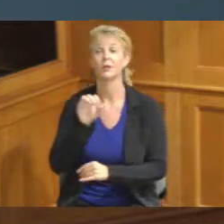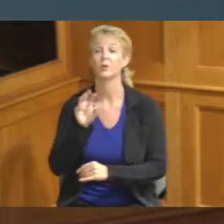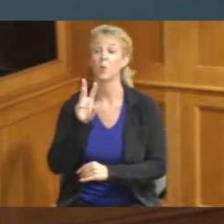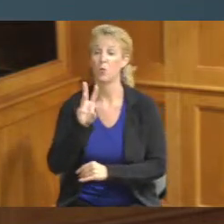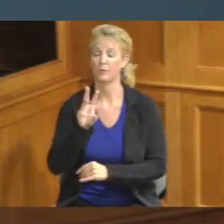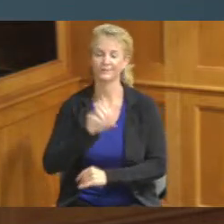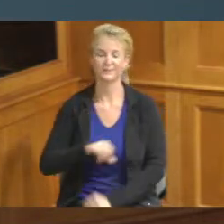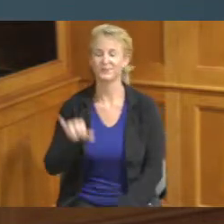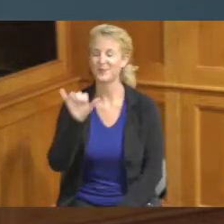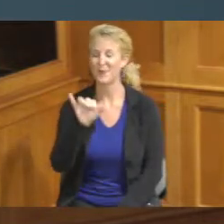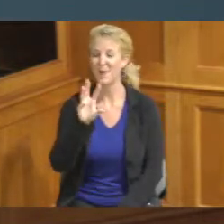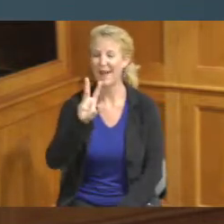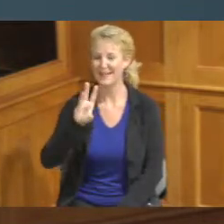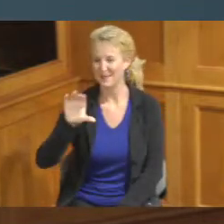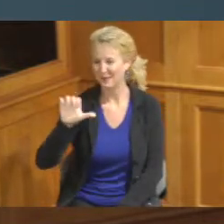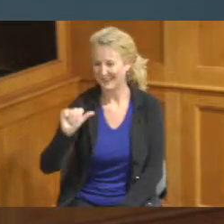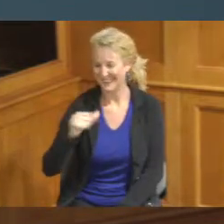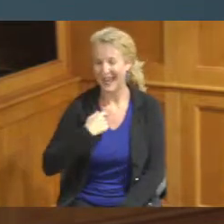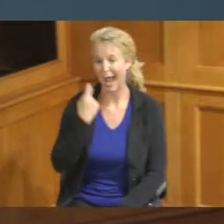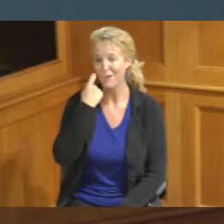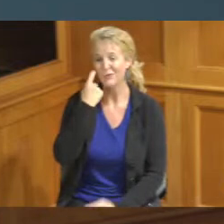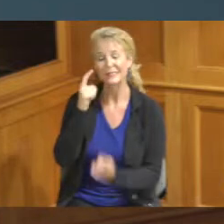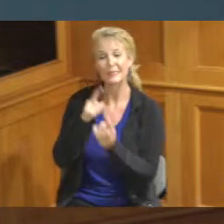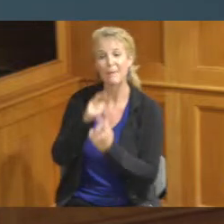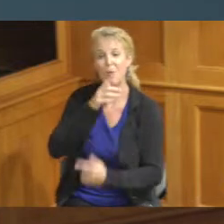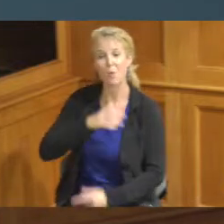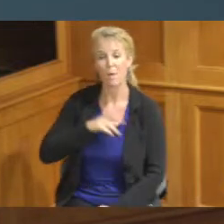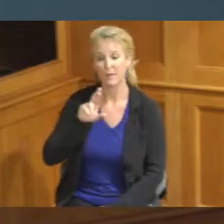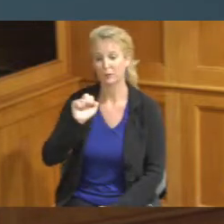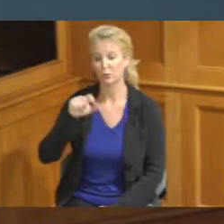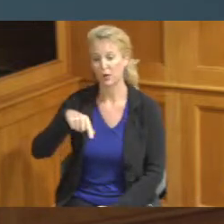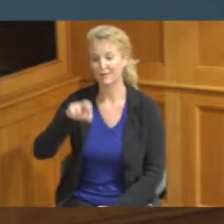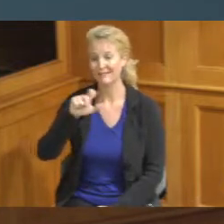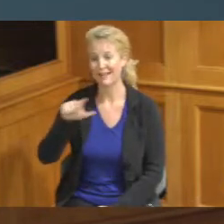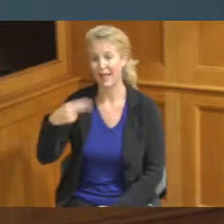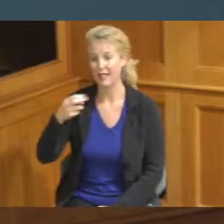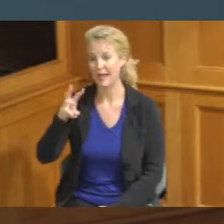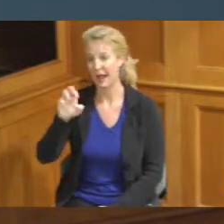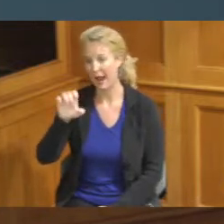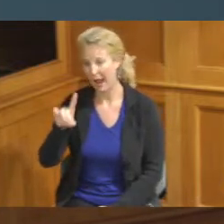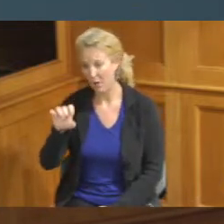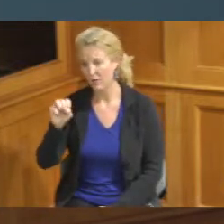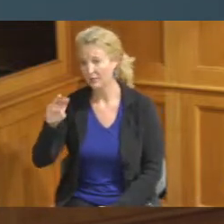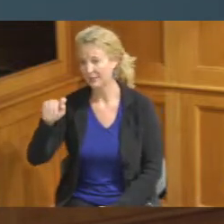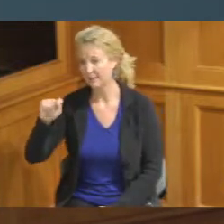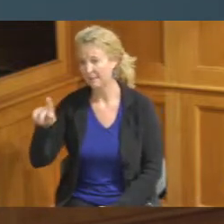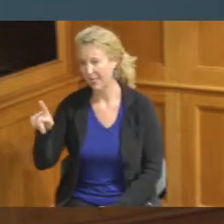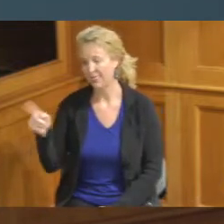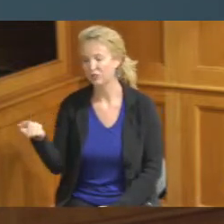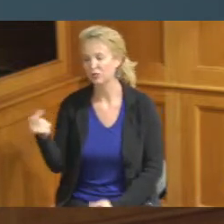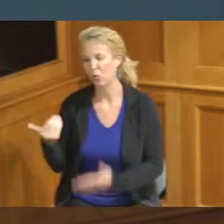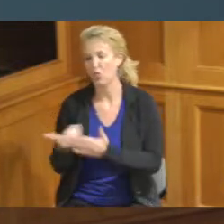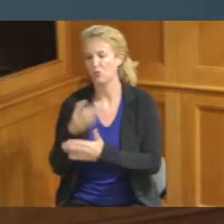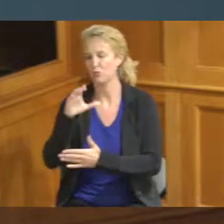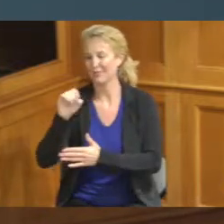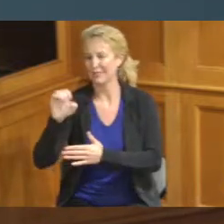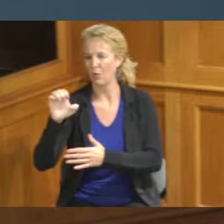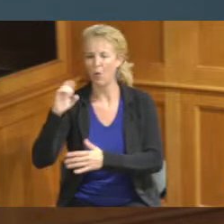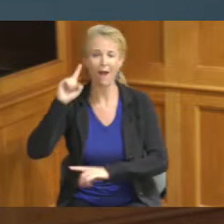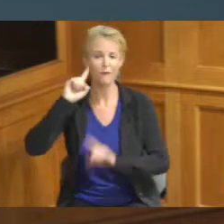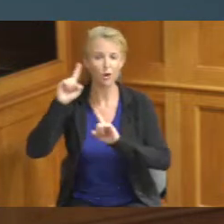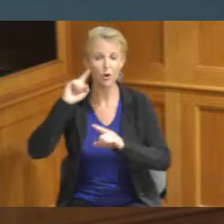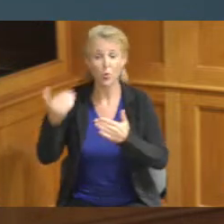met with Raquel Howard Smith the new CEO and my understanding is they're building a new facility